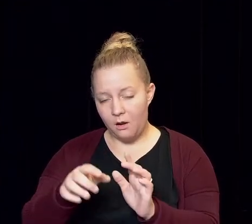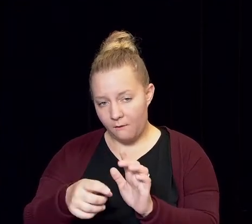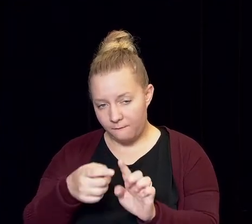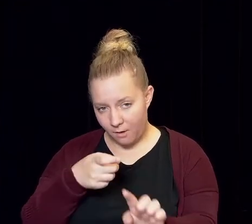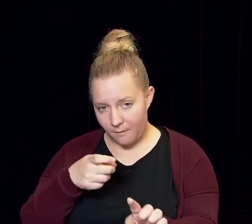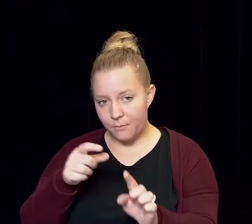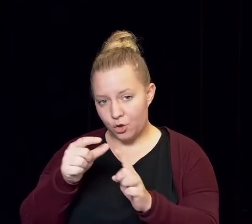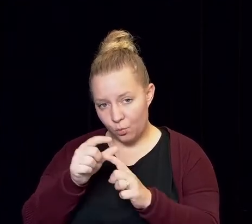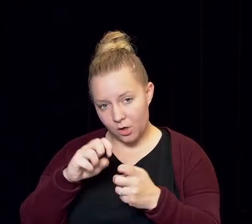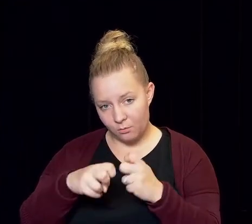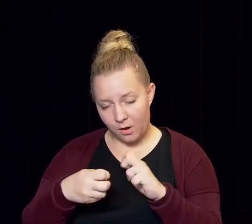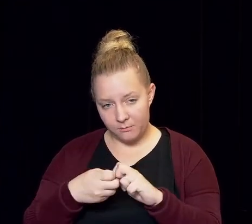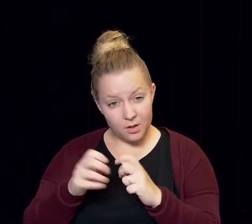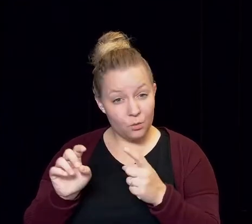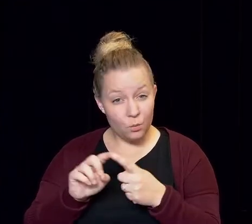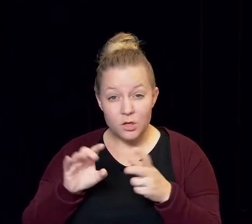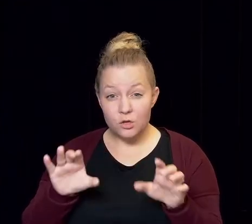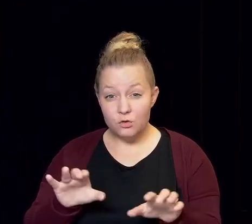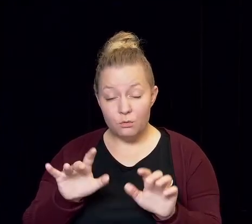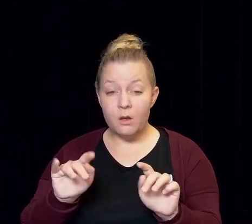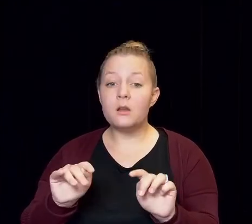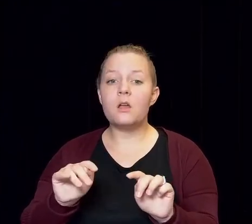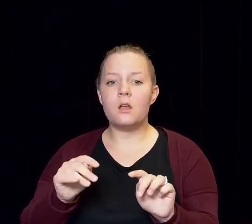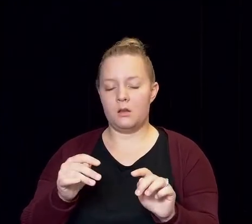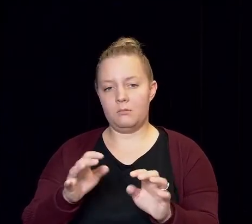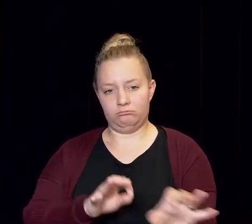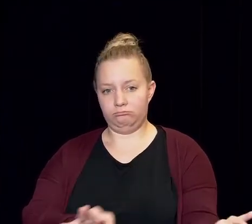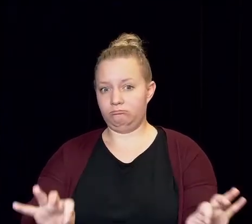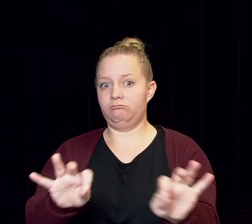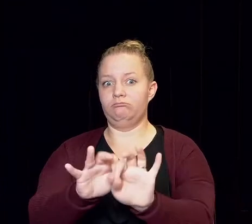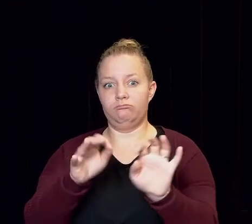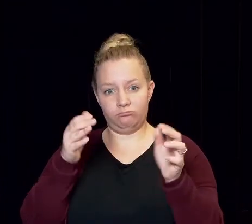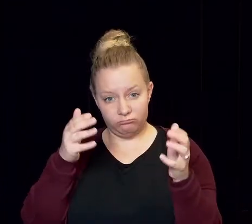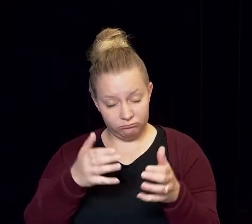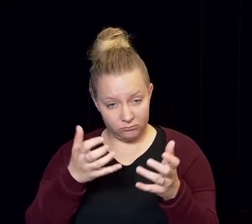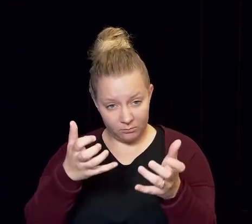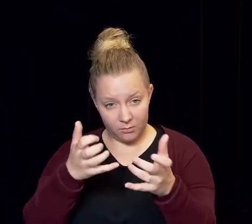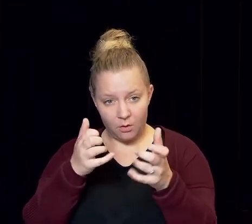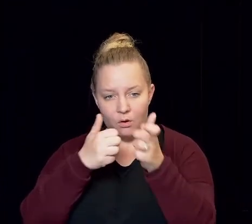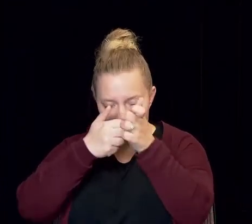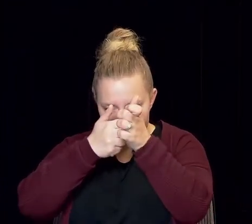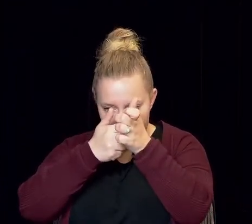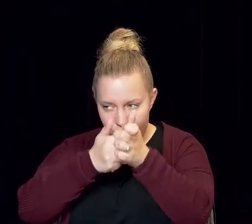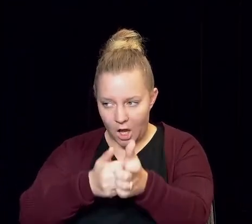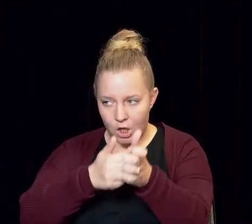do that, the #1 important thing I want you to focus on right now is to follow the order of